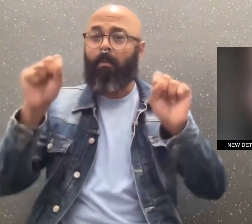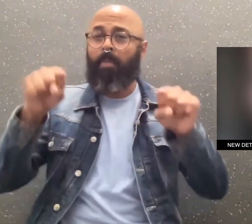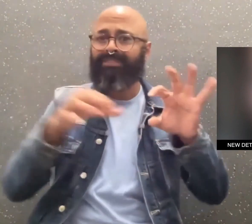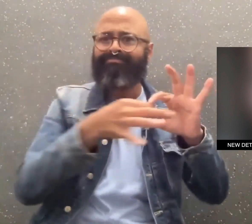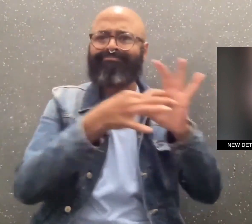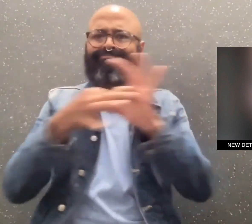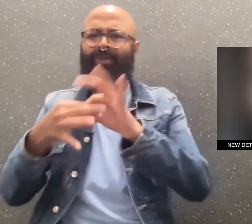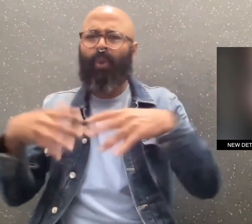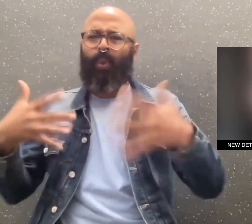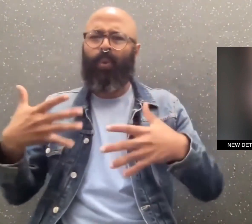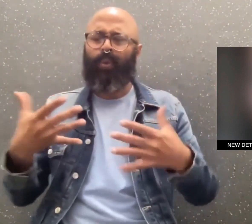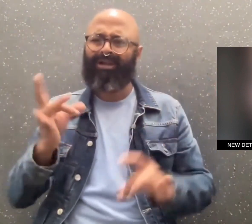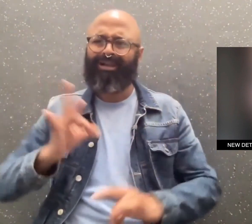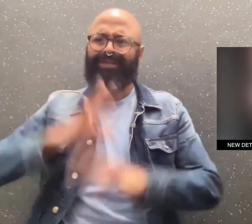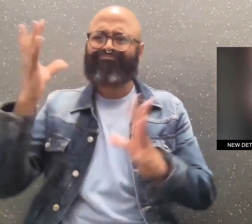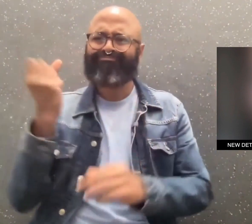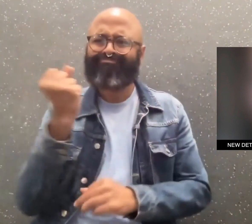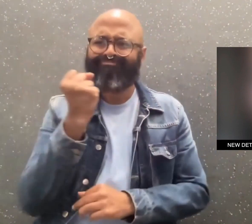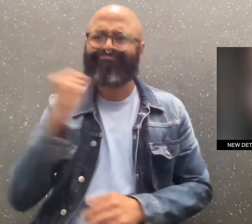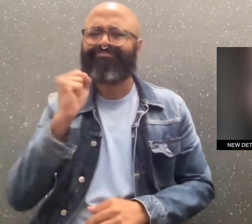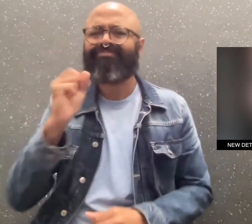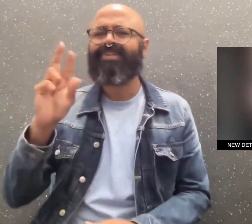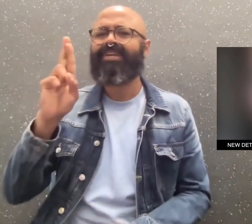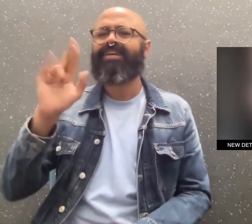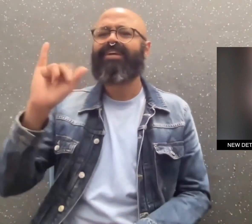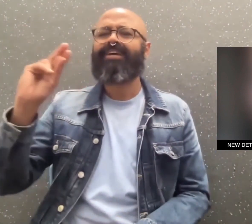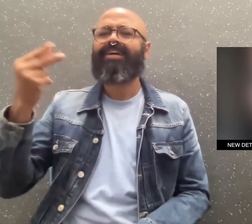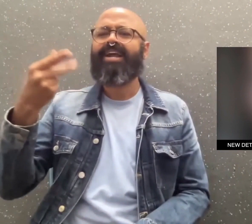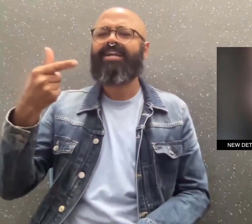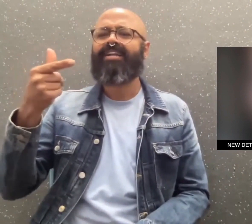including a possible link to right wing extremism.